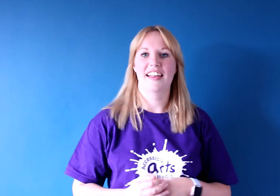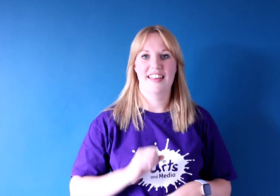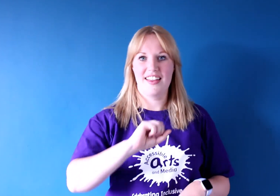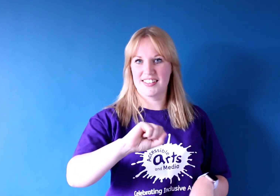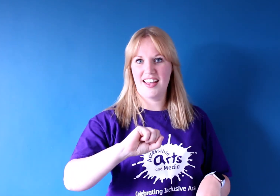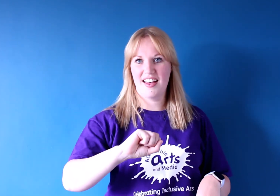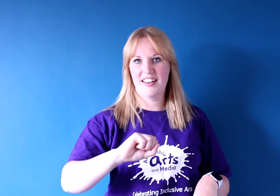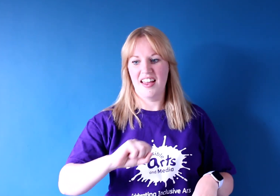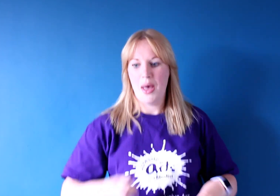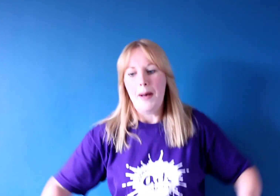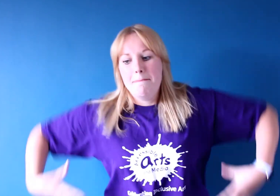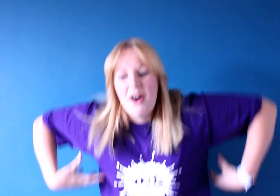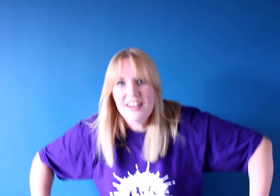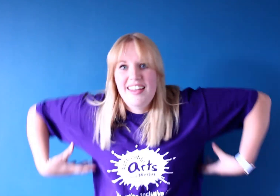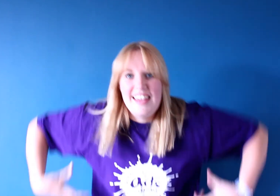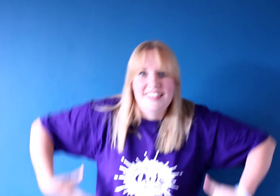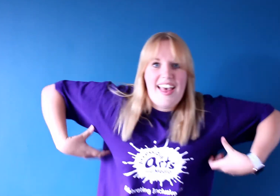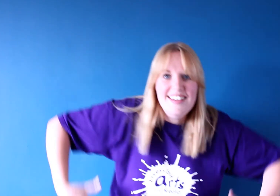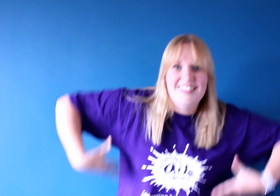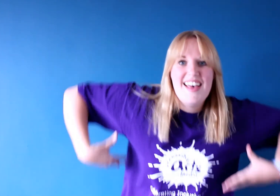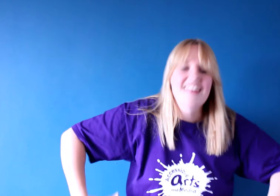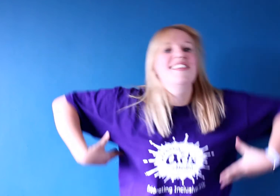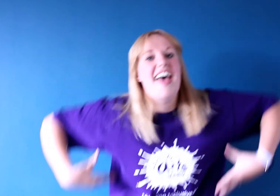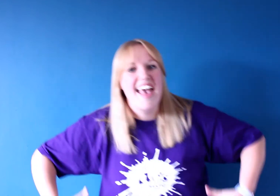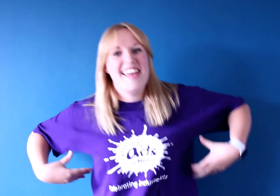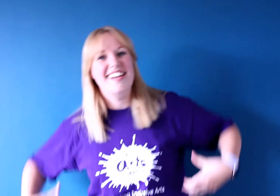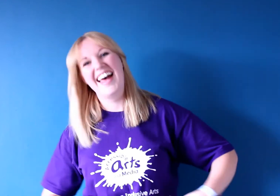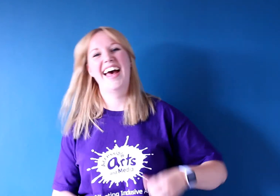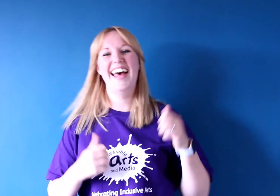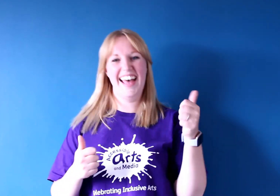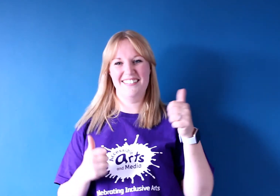That’s it, your turn. Monkeys entertain.